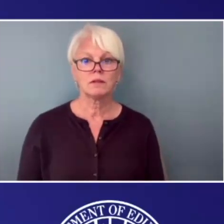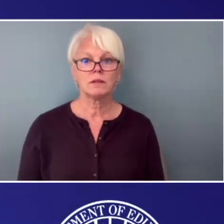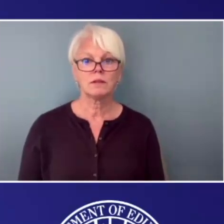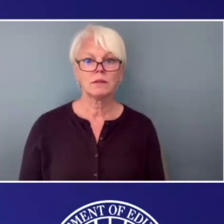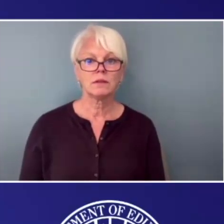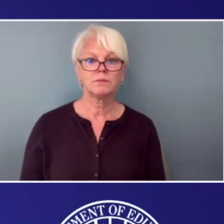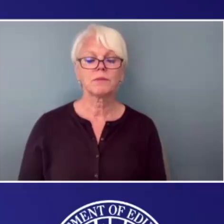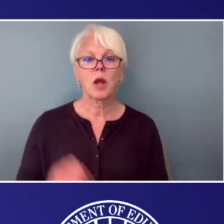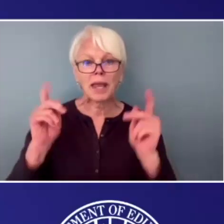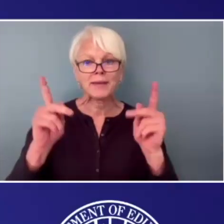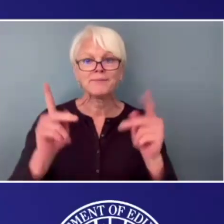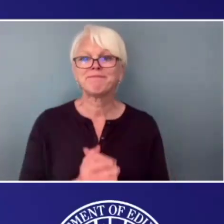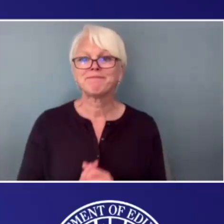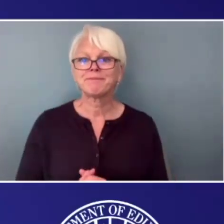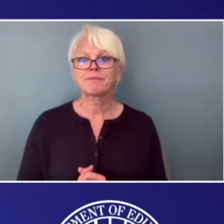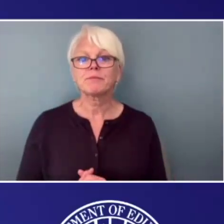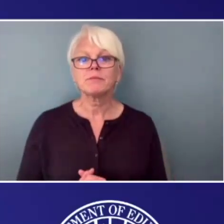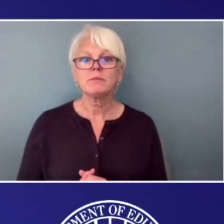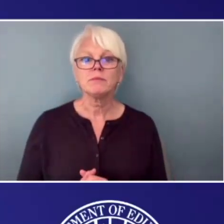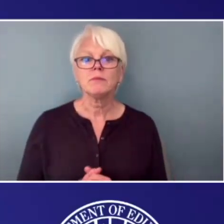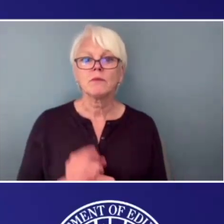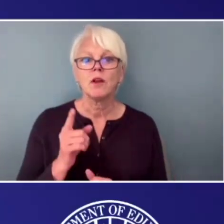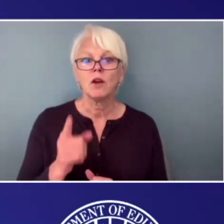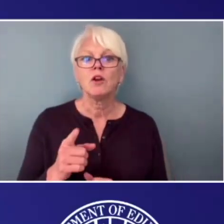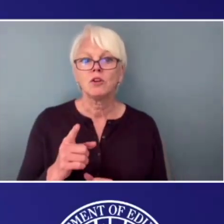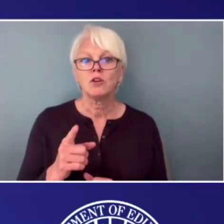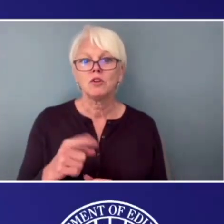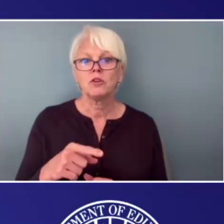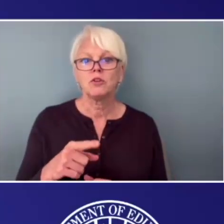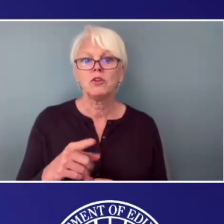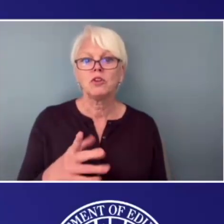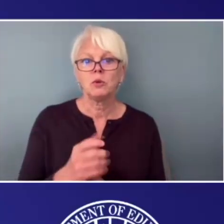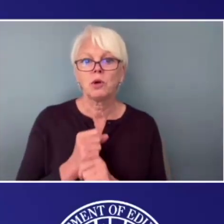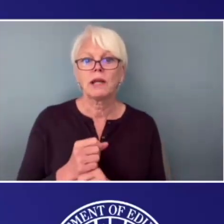Okay. You are going to get copies. Everyone else will have them on their